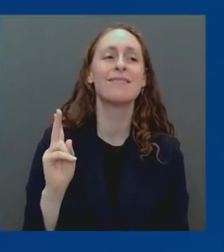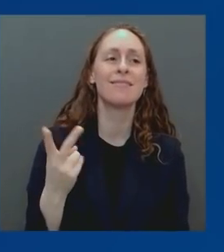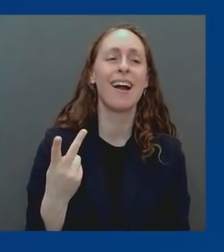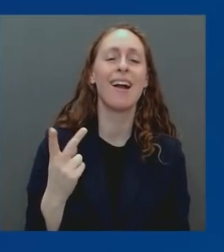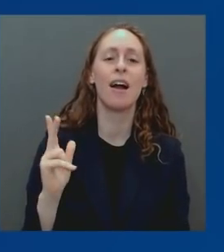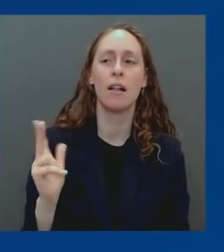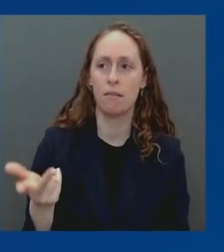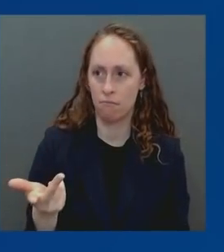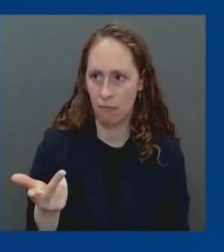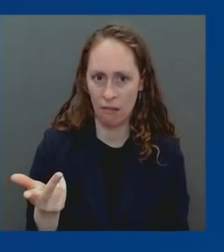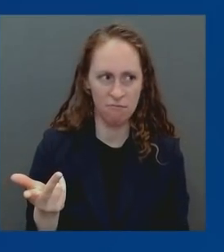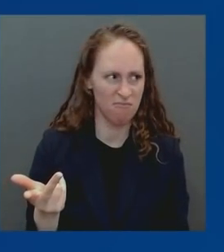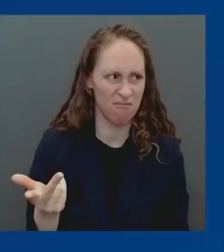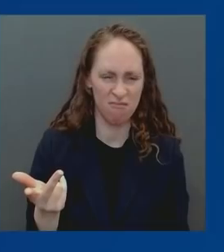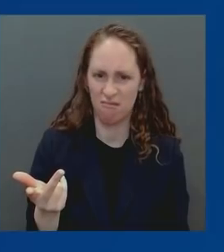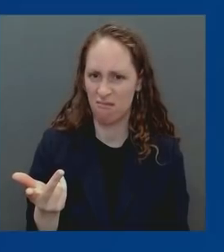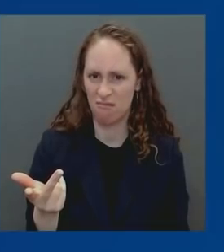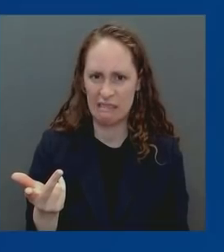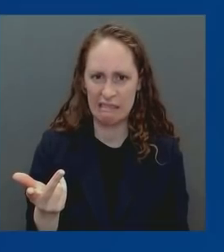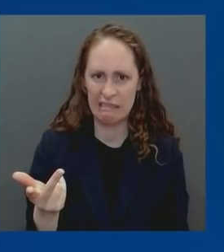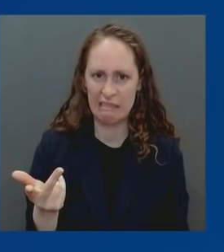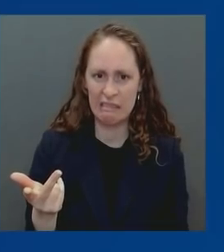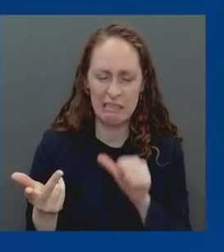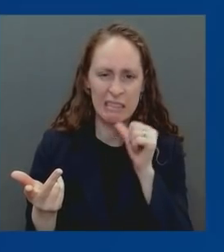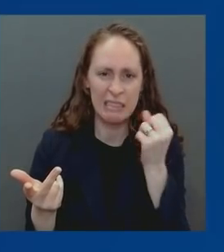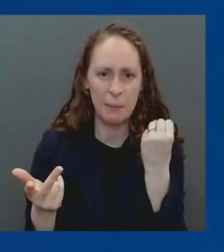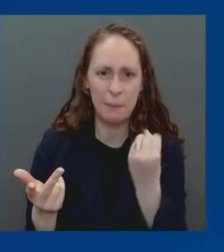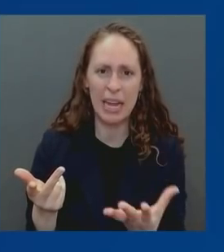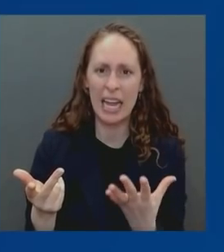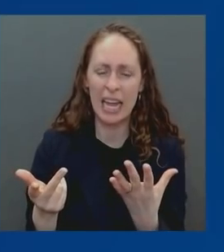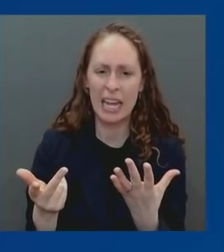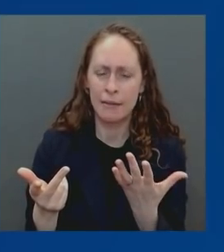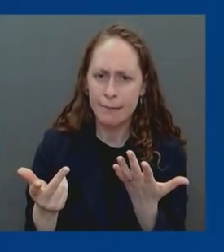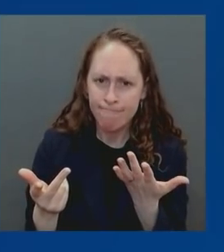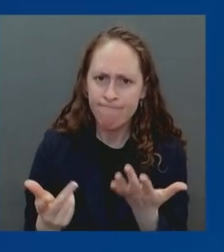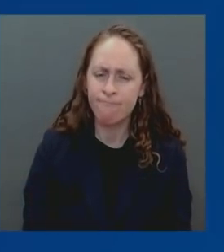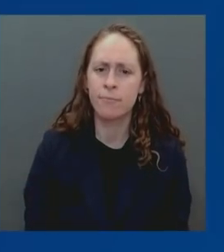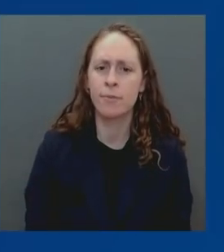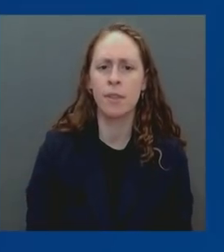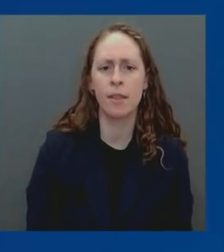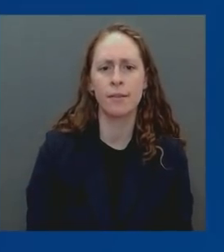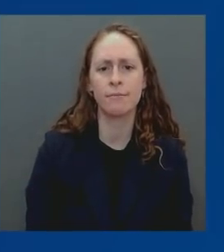the data today with cases going down and hospitalizations going down, Dr. Lawensky [sic] -- Walensky,